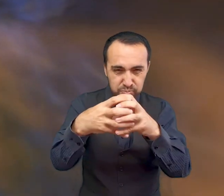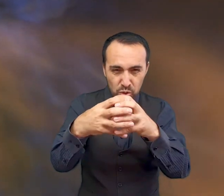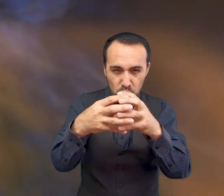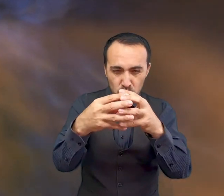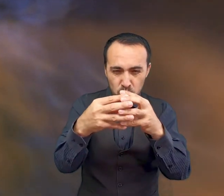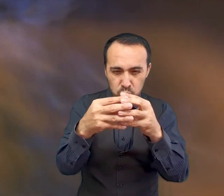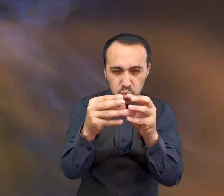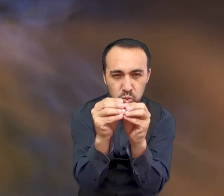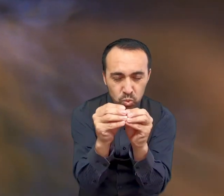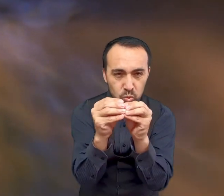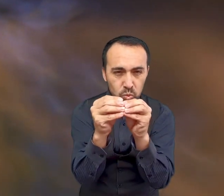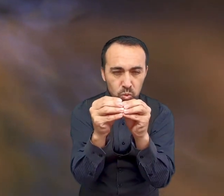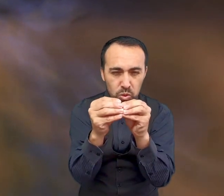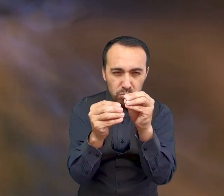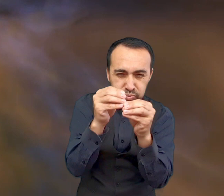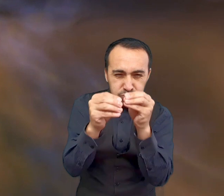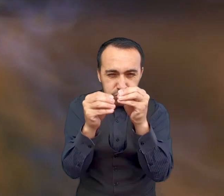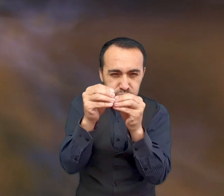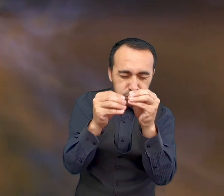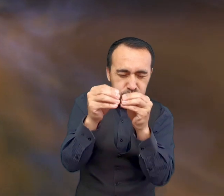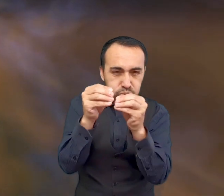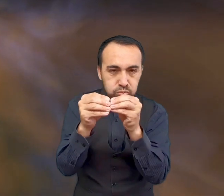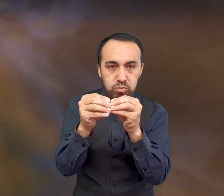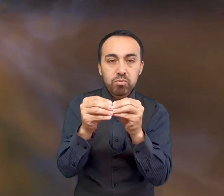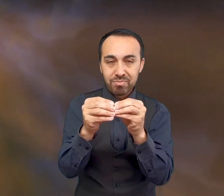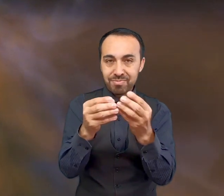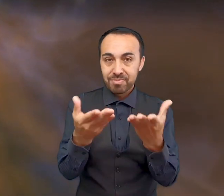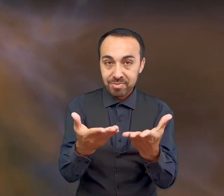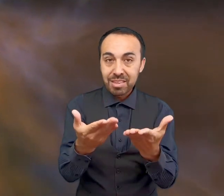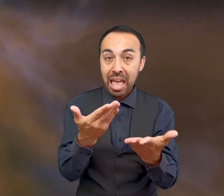stellar cores. We invite you to watch this chapter to learn more about